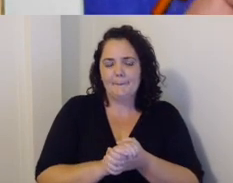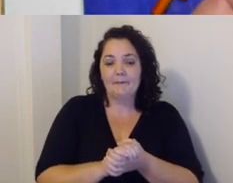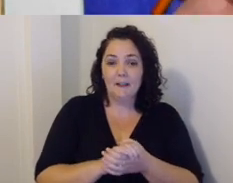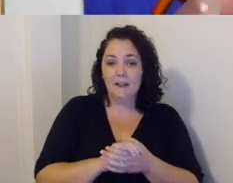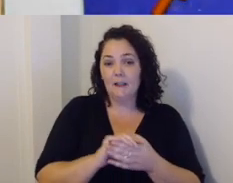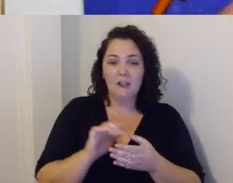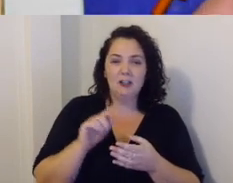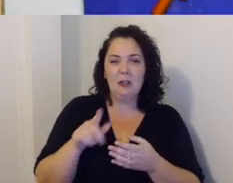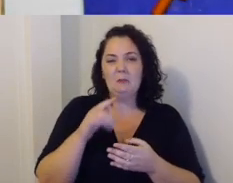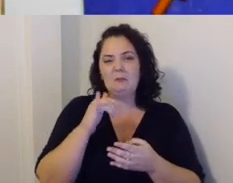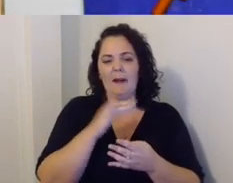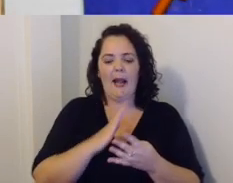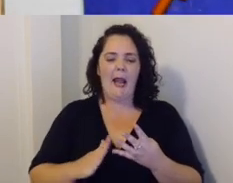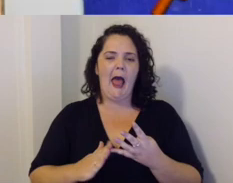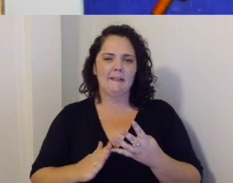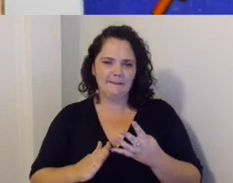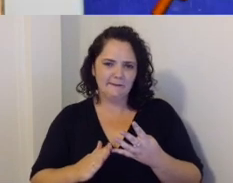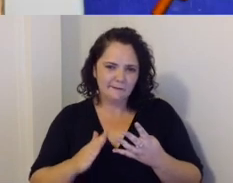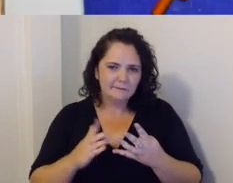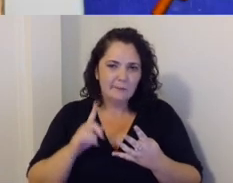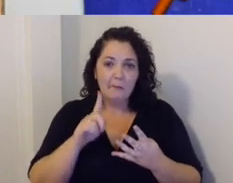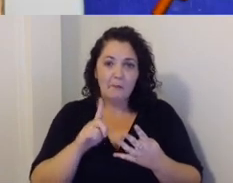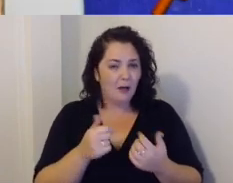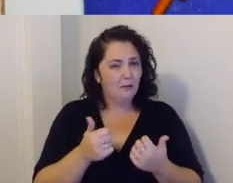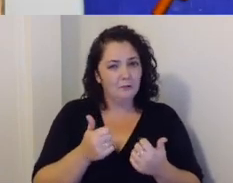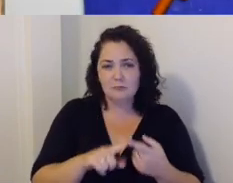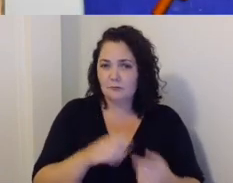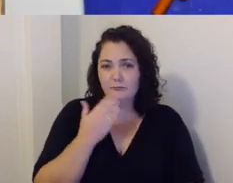effective of these dry grounds but still gives some really beautiful results